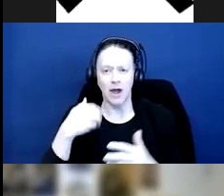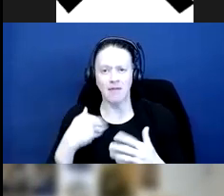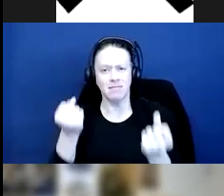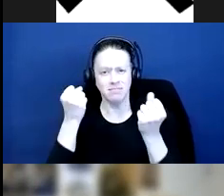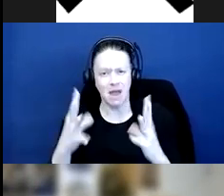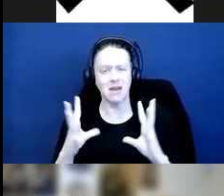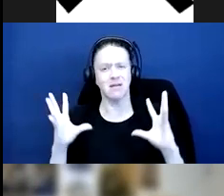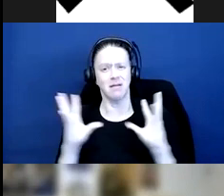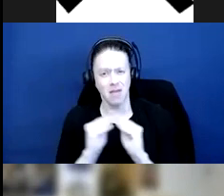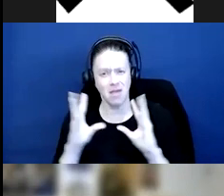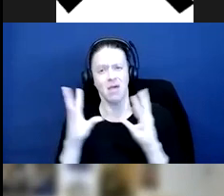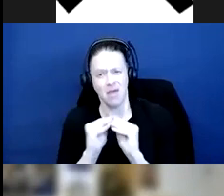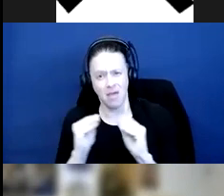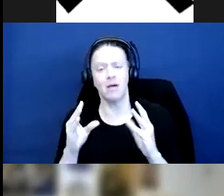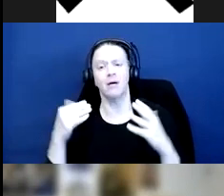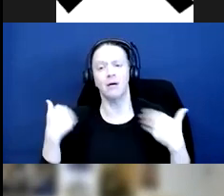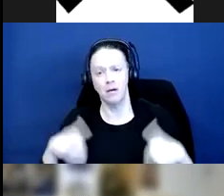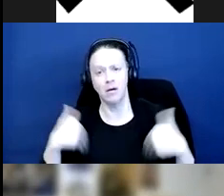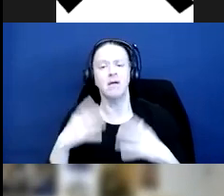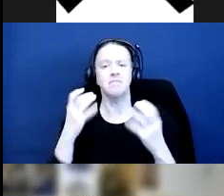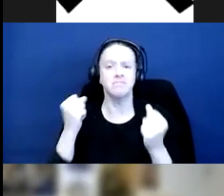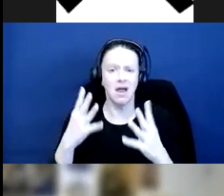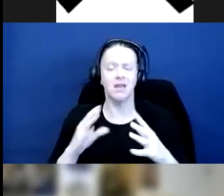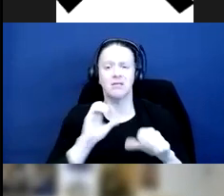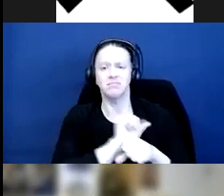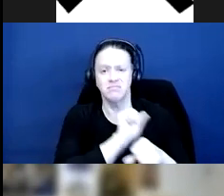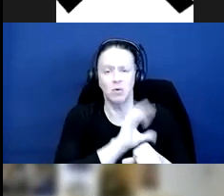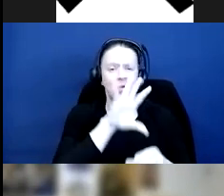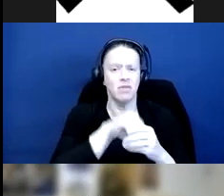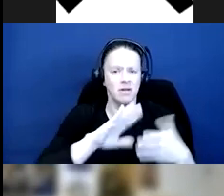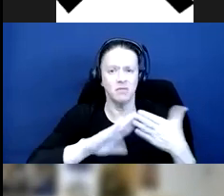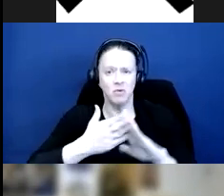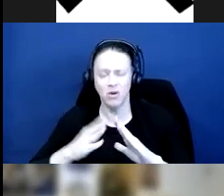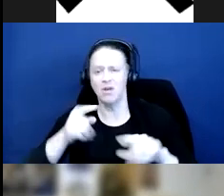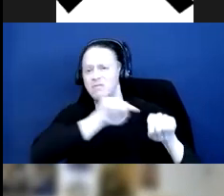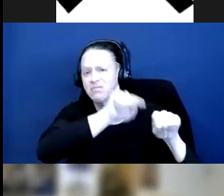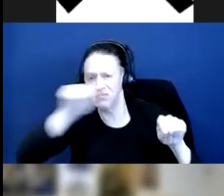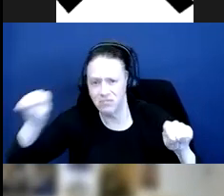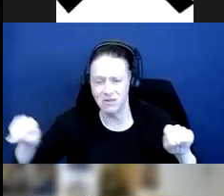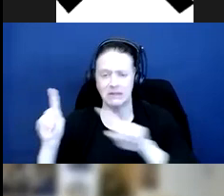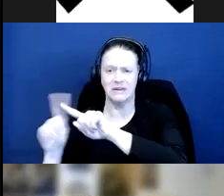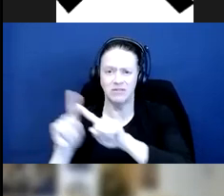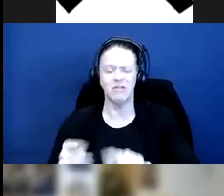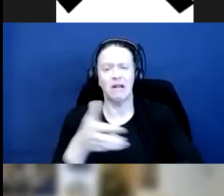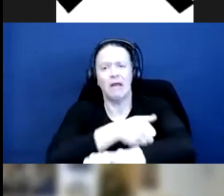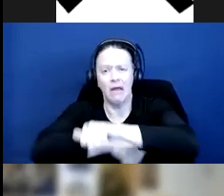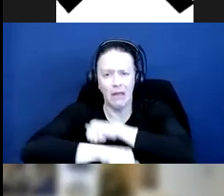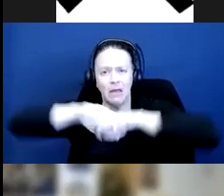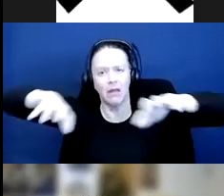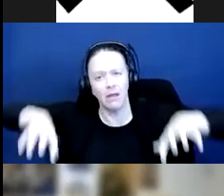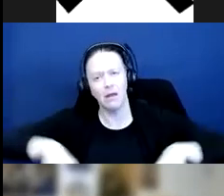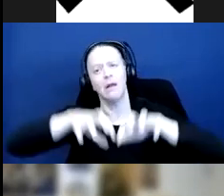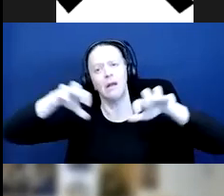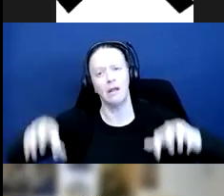and lots of energy over time to see significant reform.